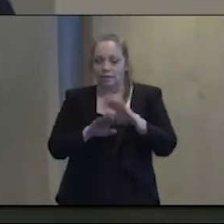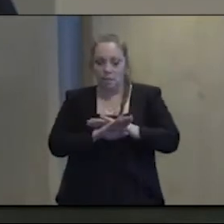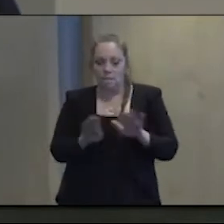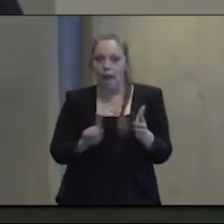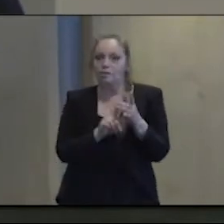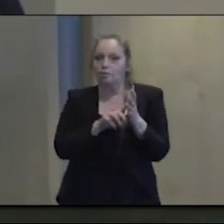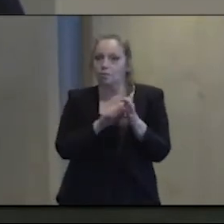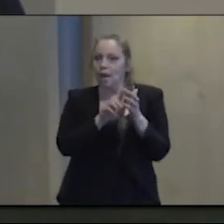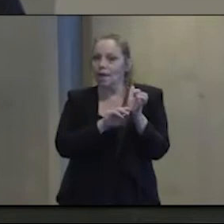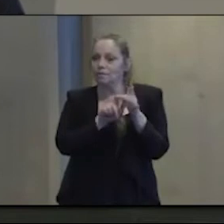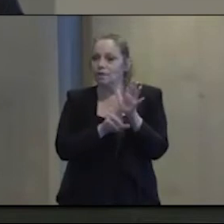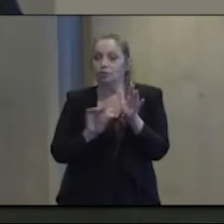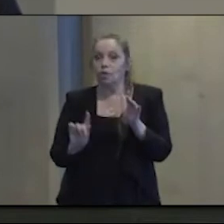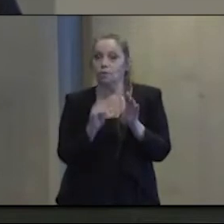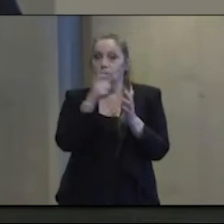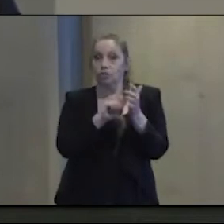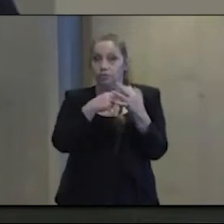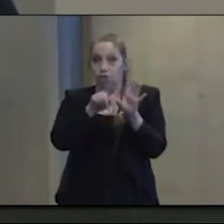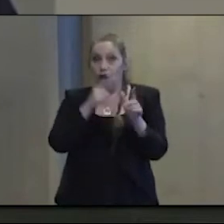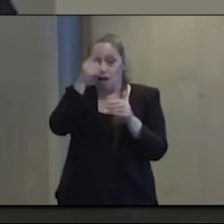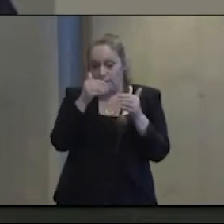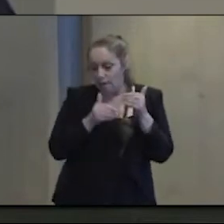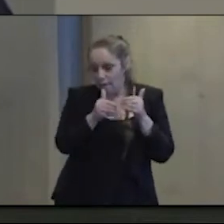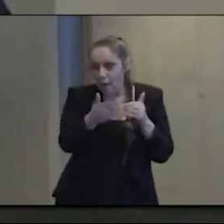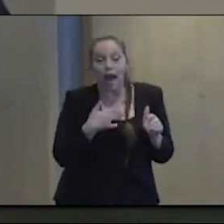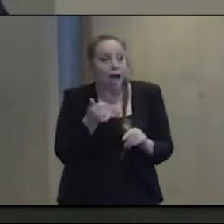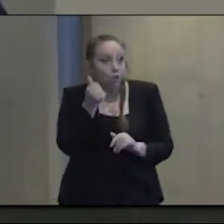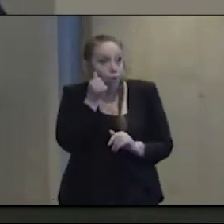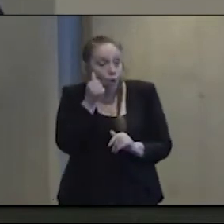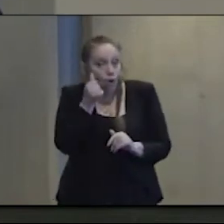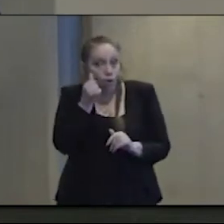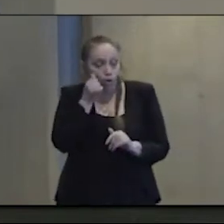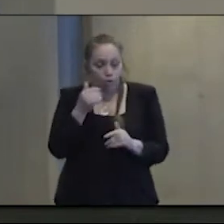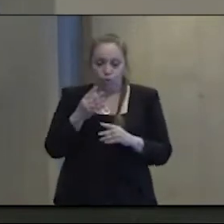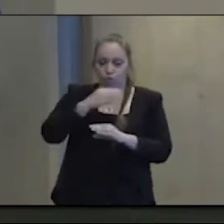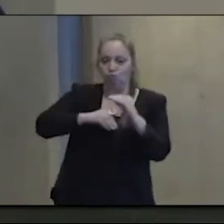as of the first of July this year, and we know that recycling solar cells is not yet in place